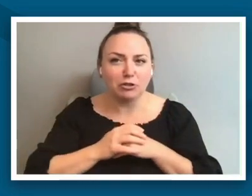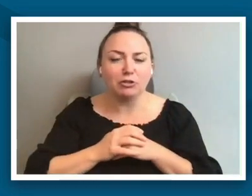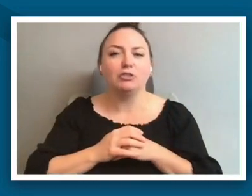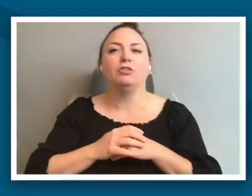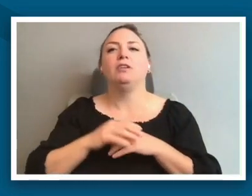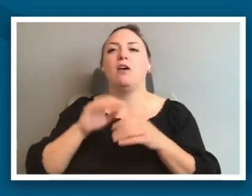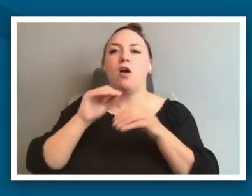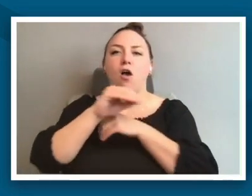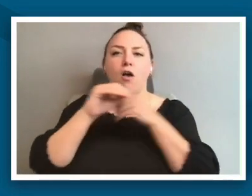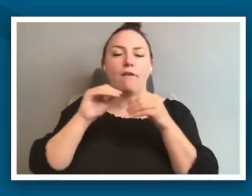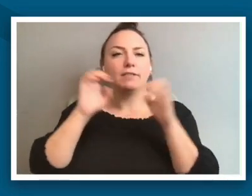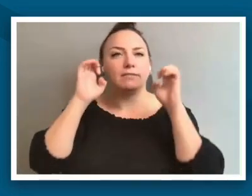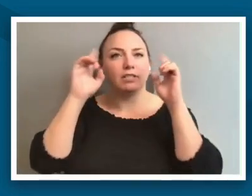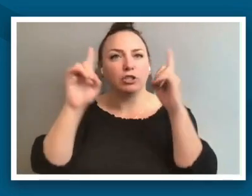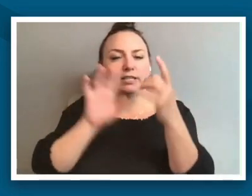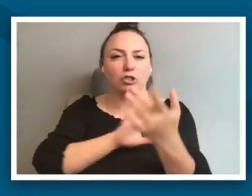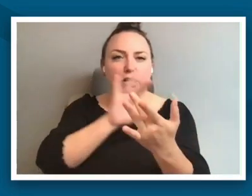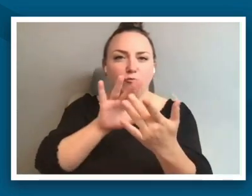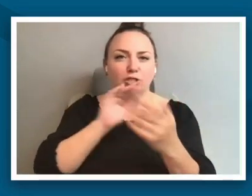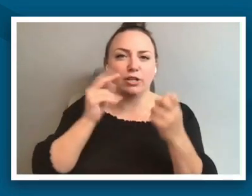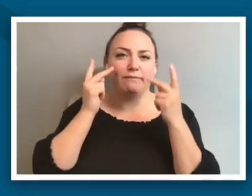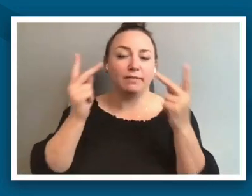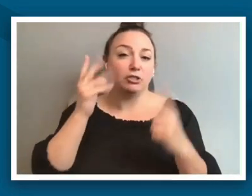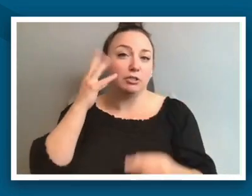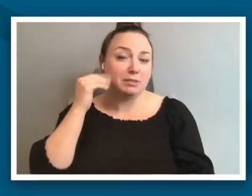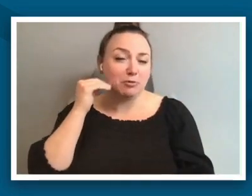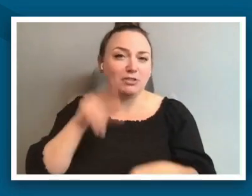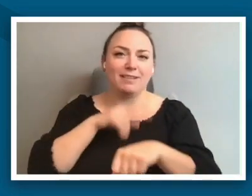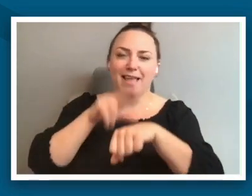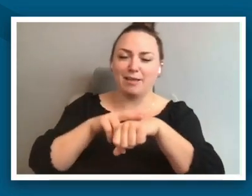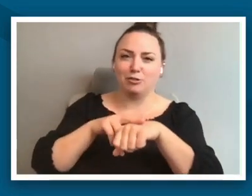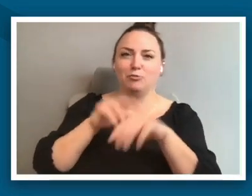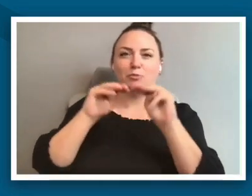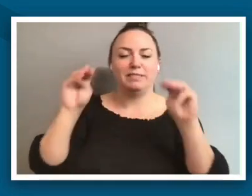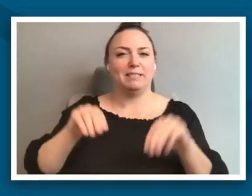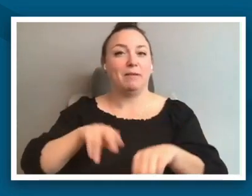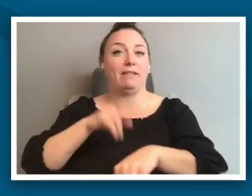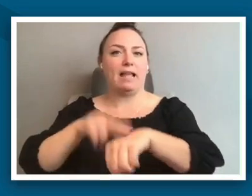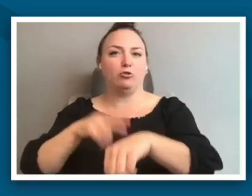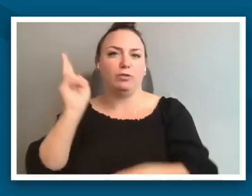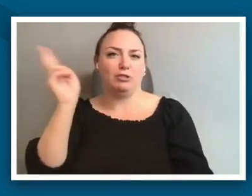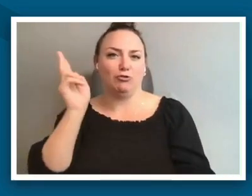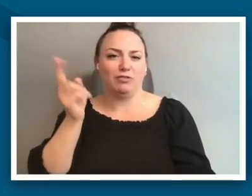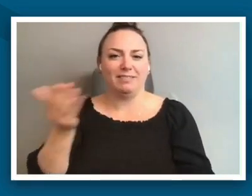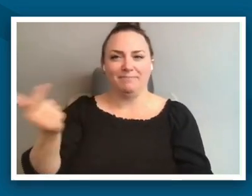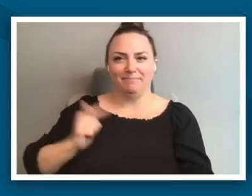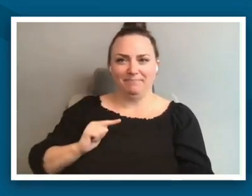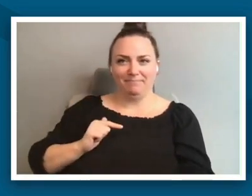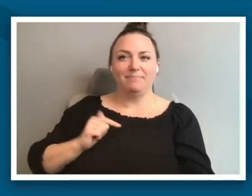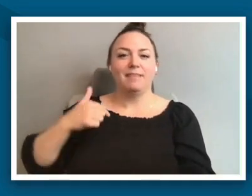visitor experience at the national museum of natural history